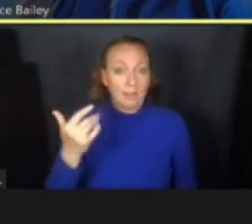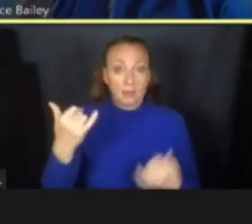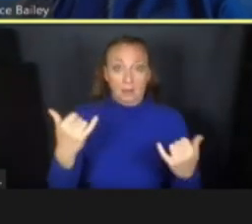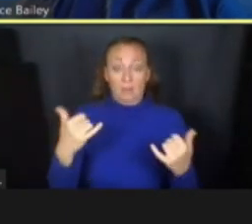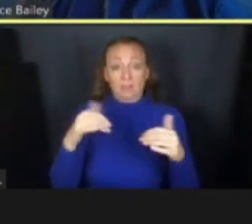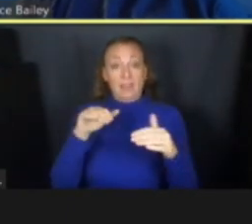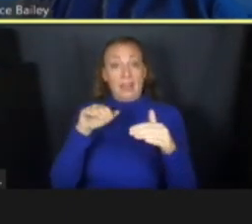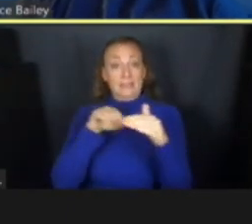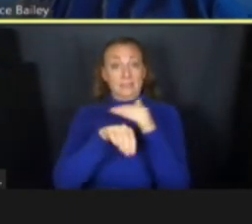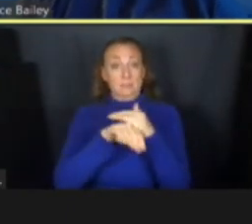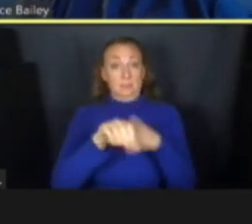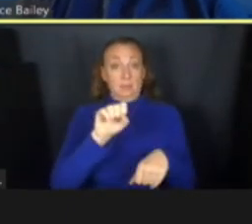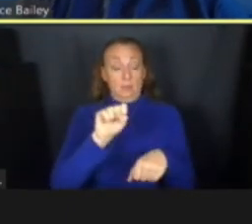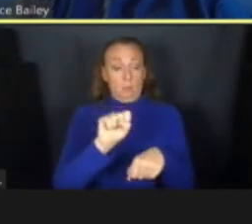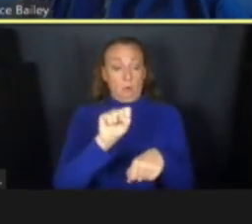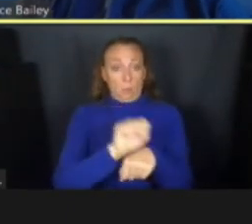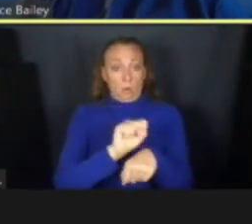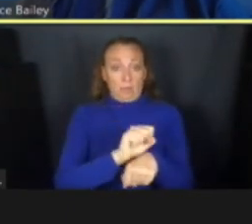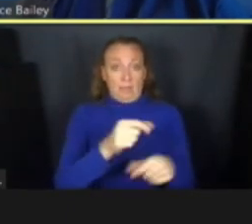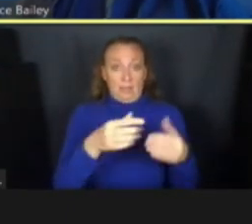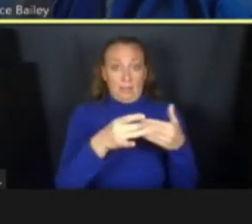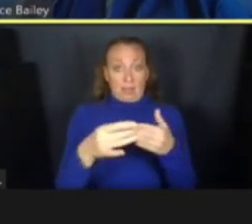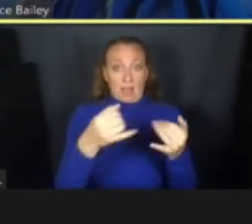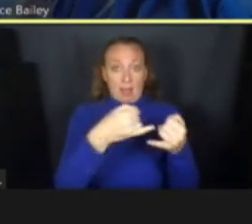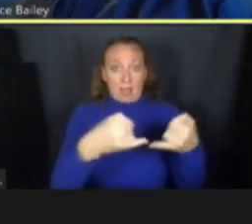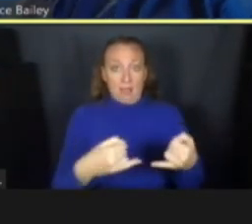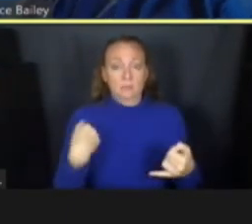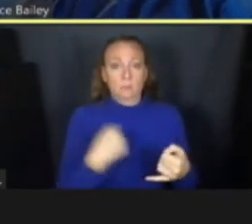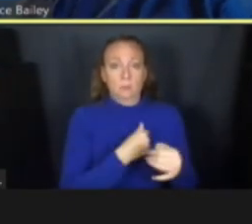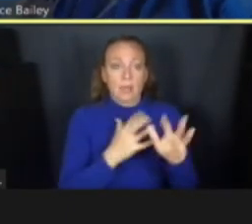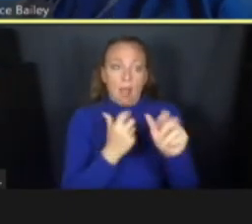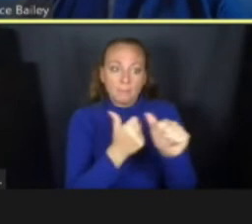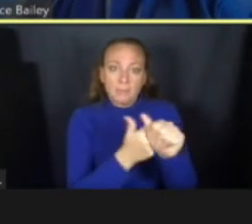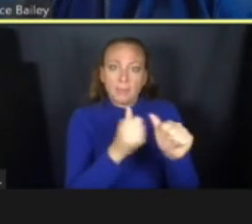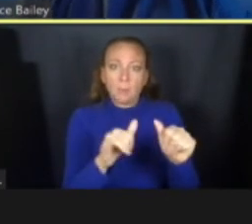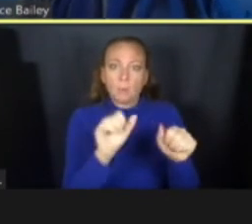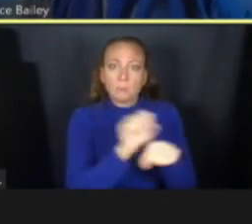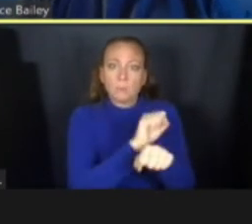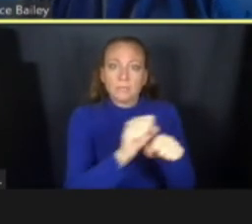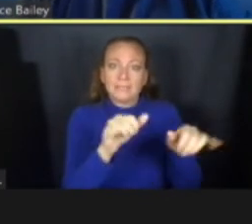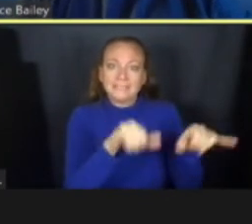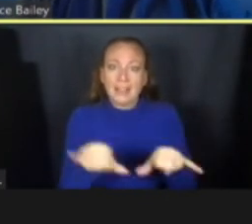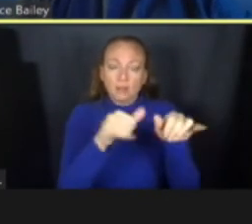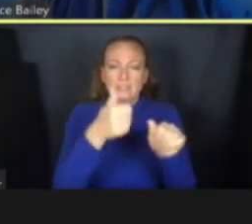is updating these web standards like every 18 months, is the target.